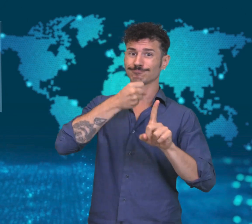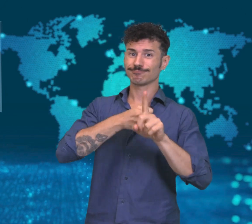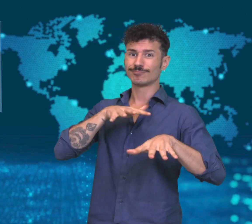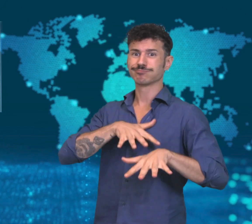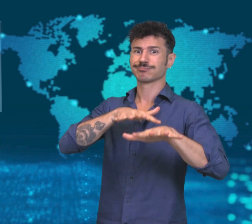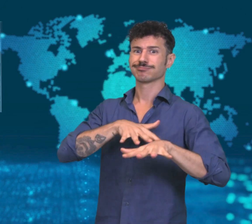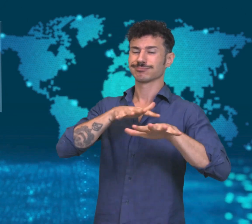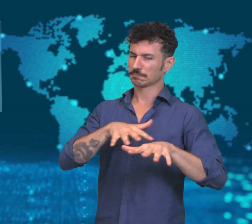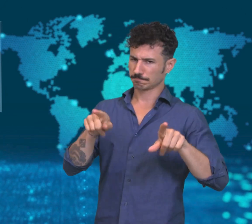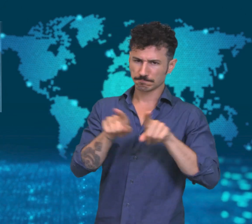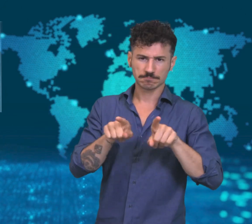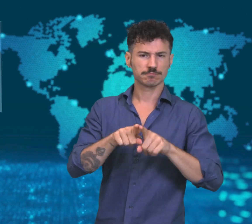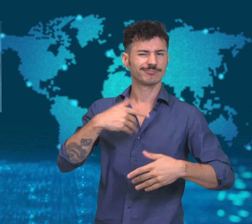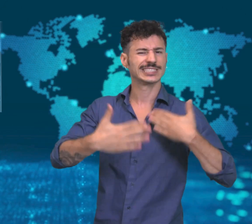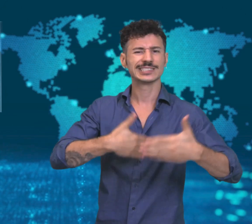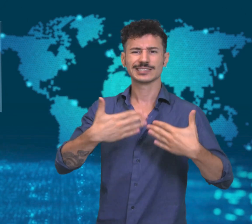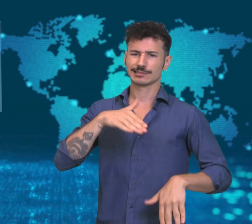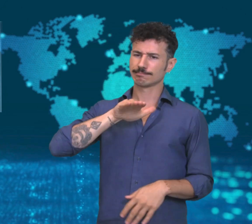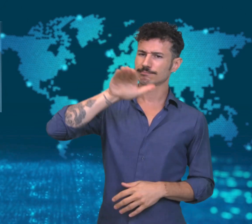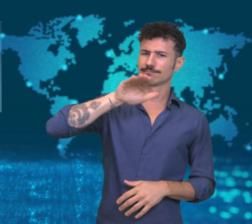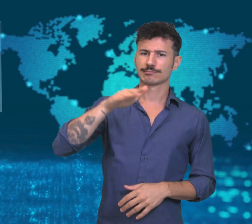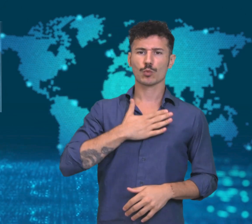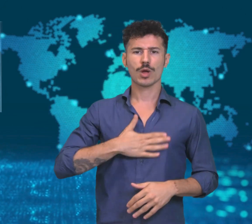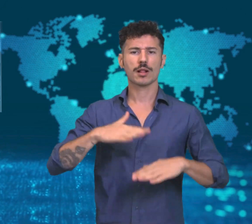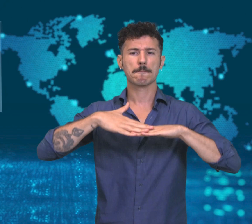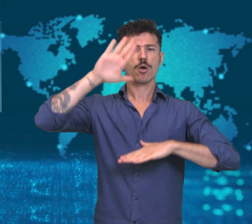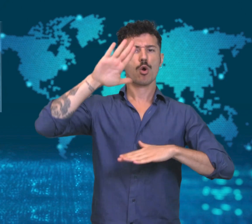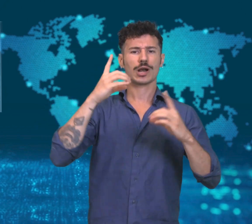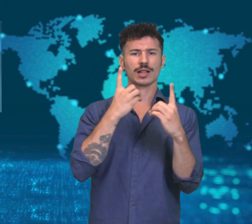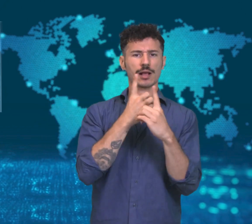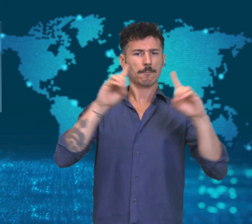They have since then been released,